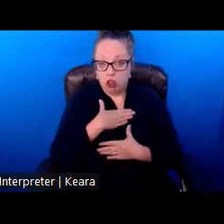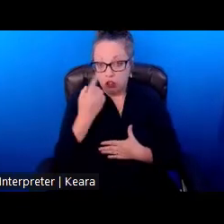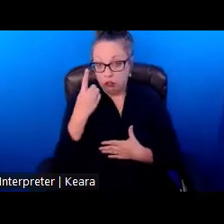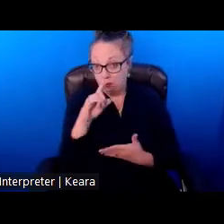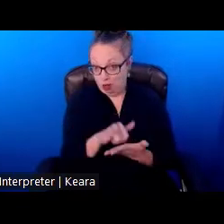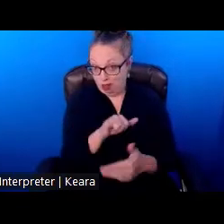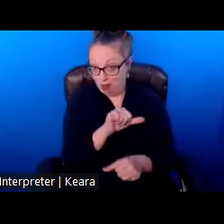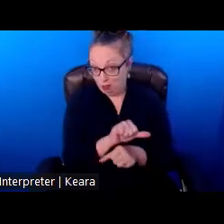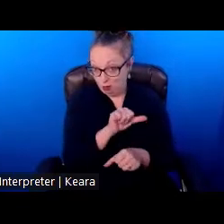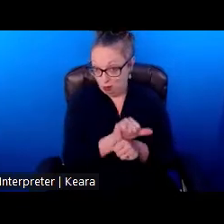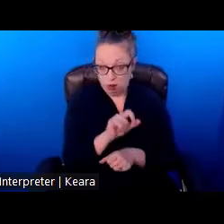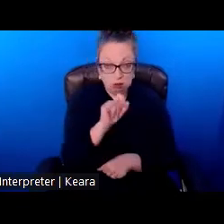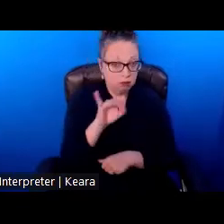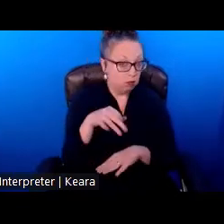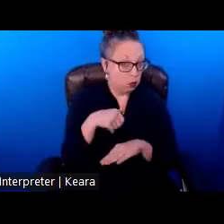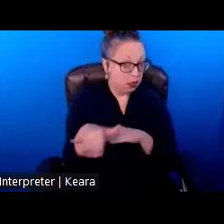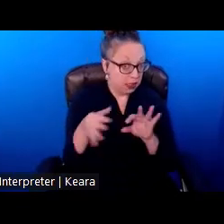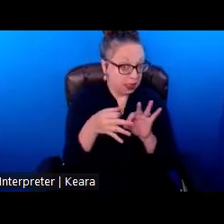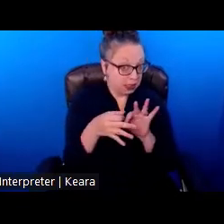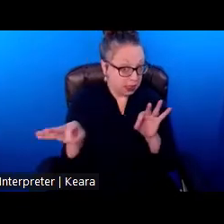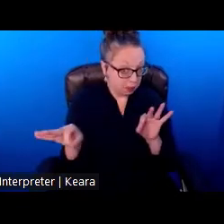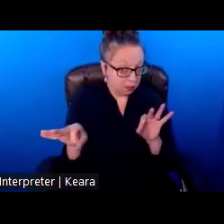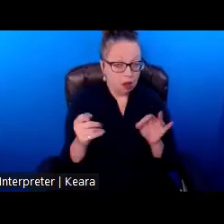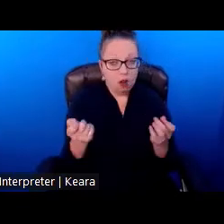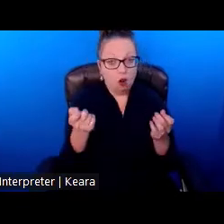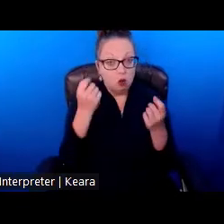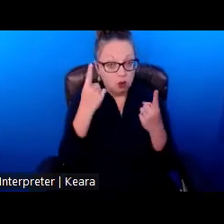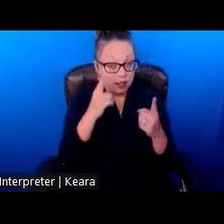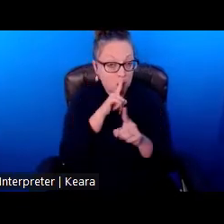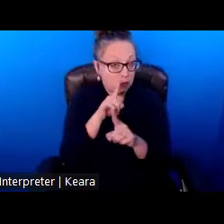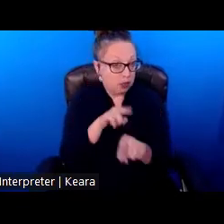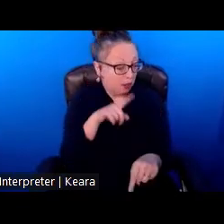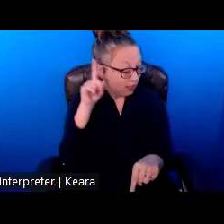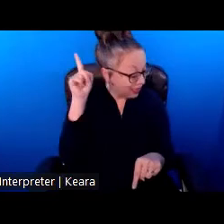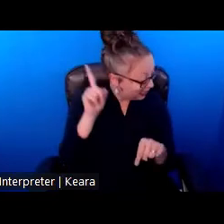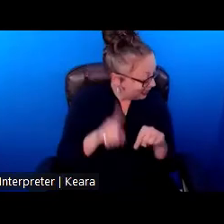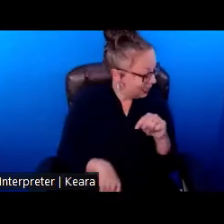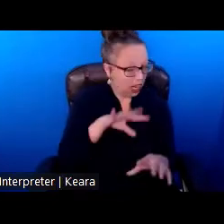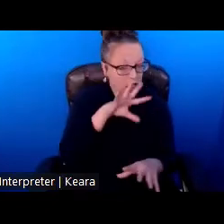the panel should be aware that their response may not include any biographical or identifying